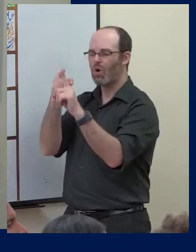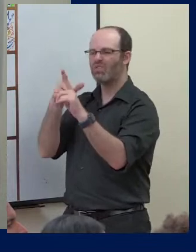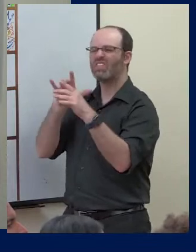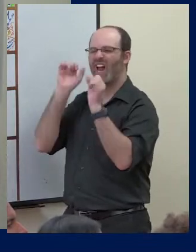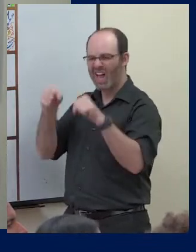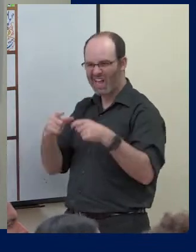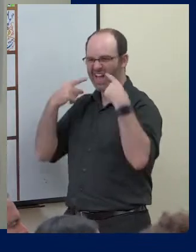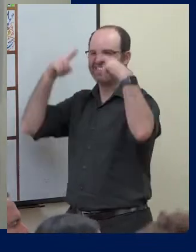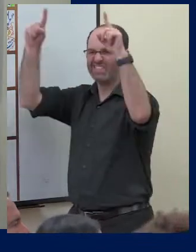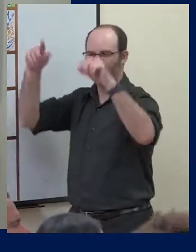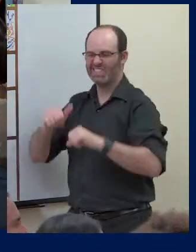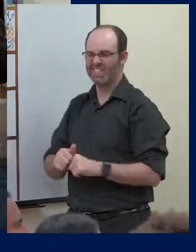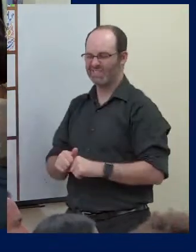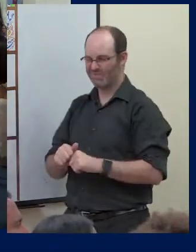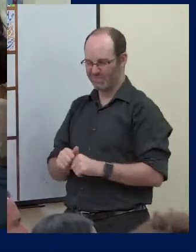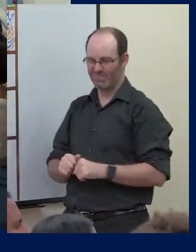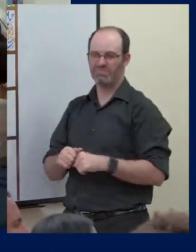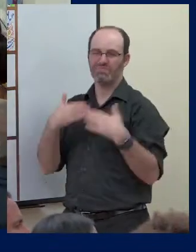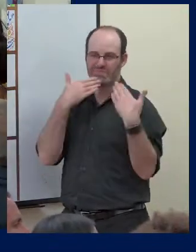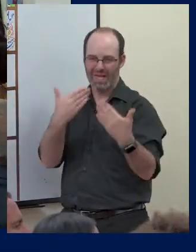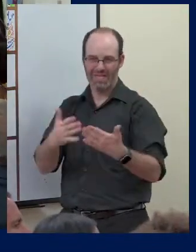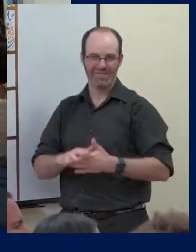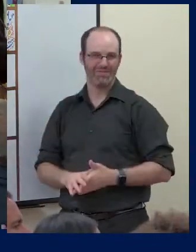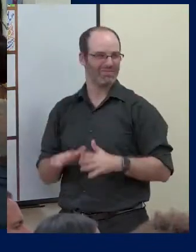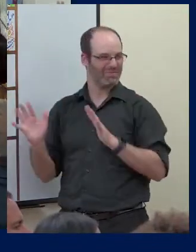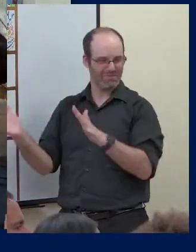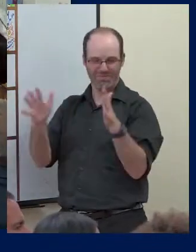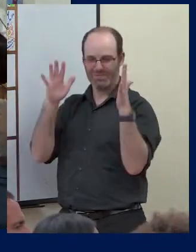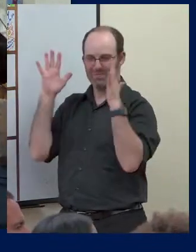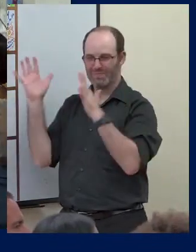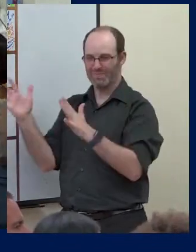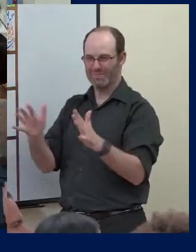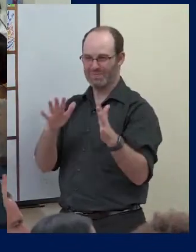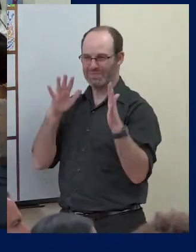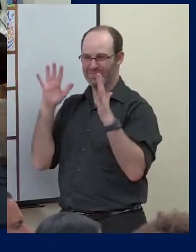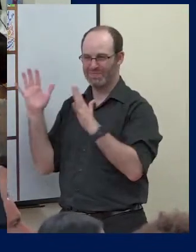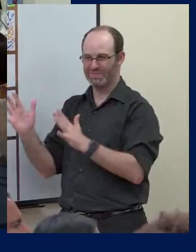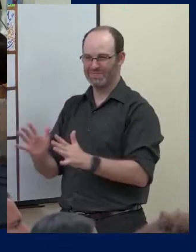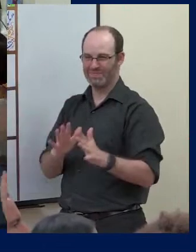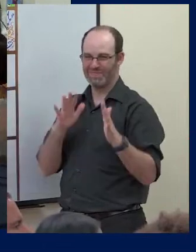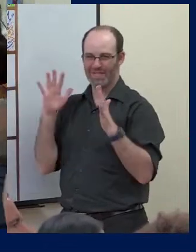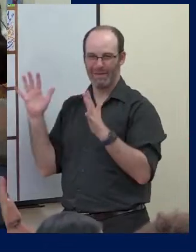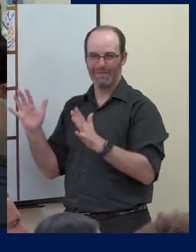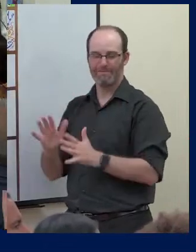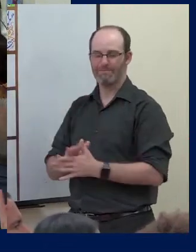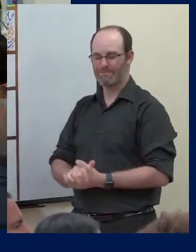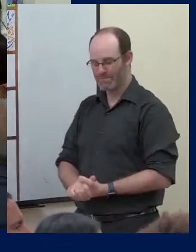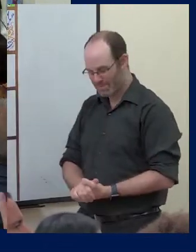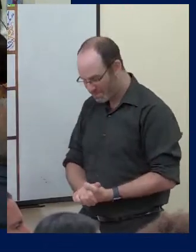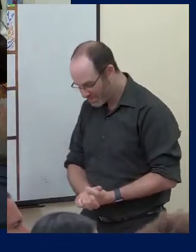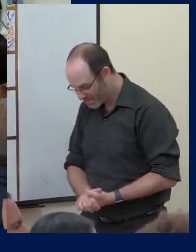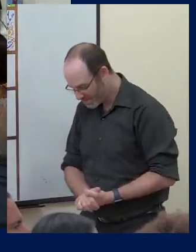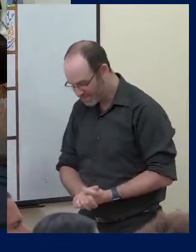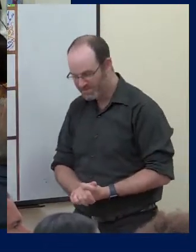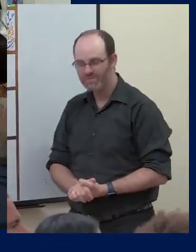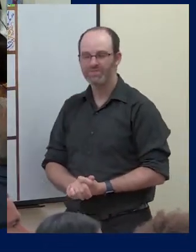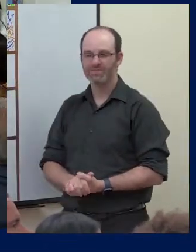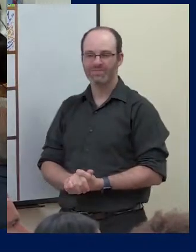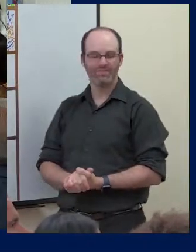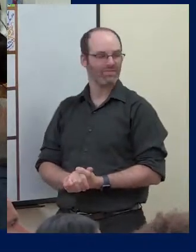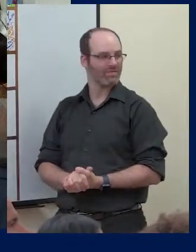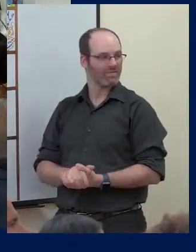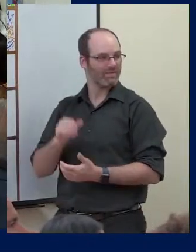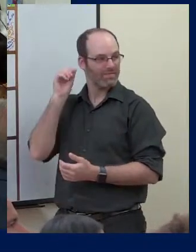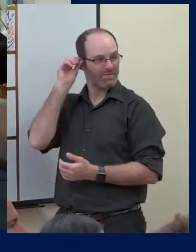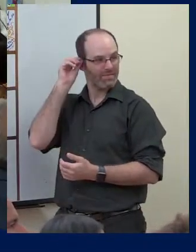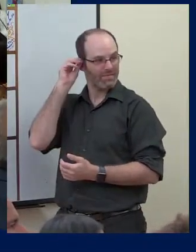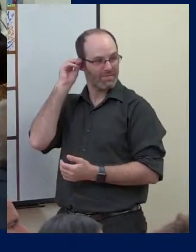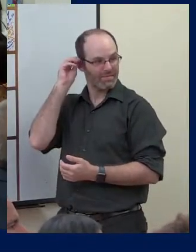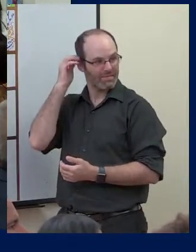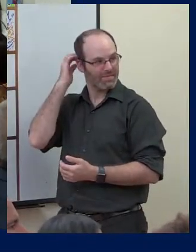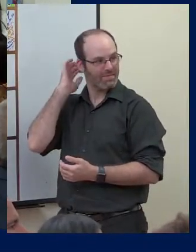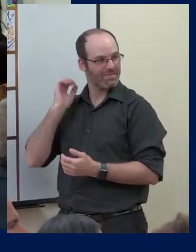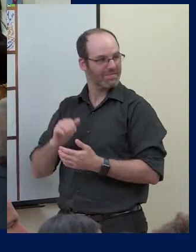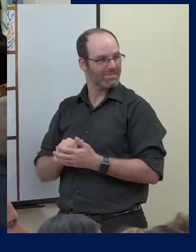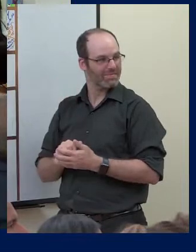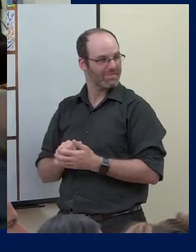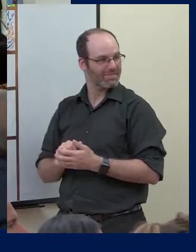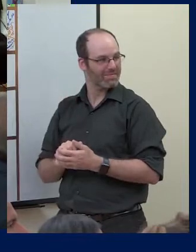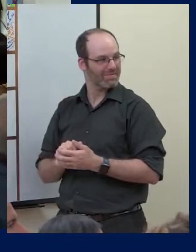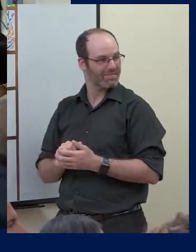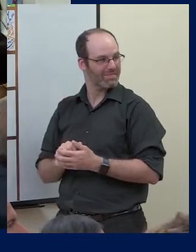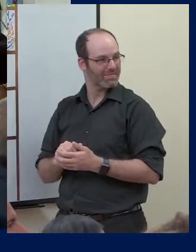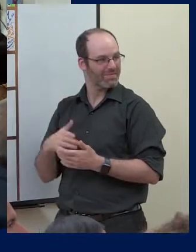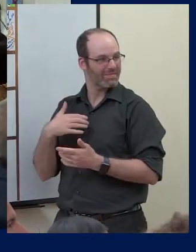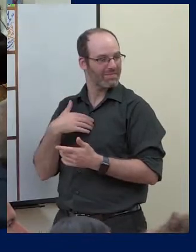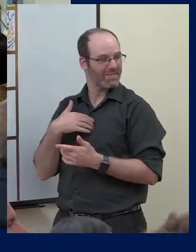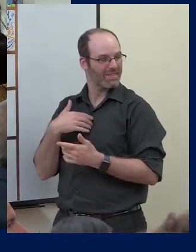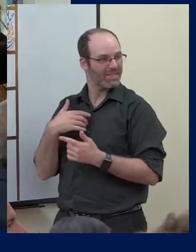Thank you.